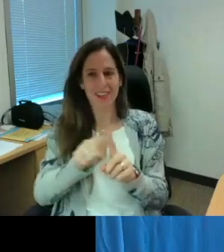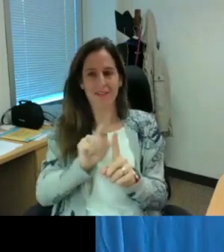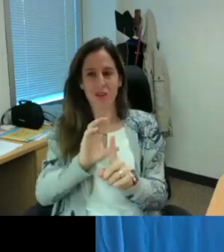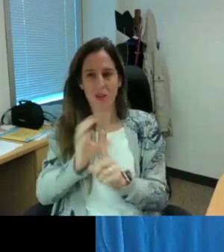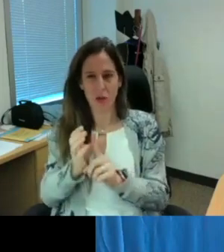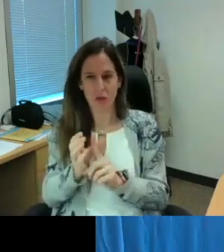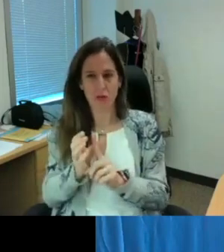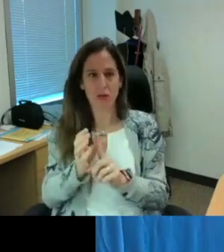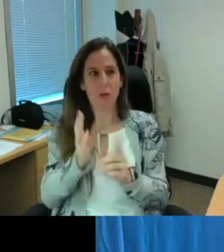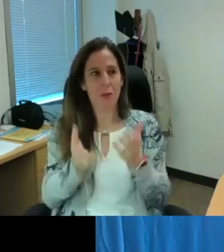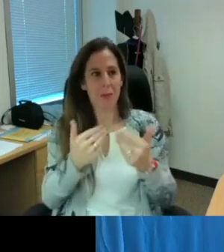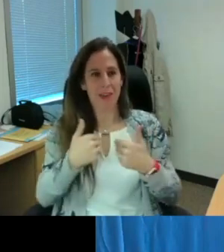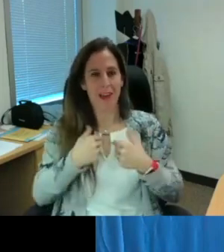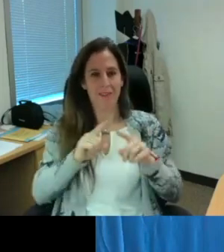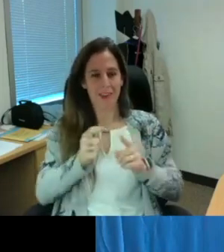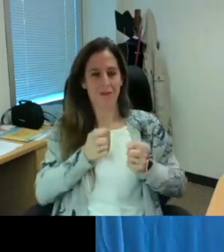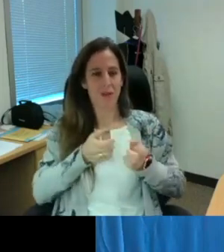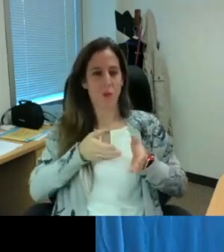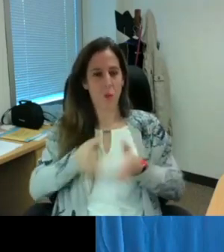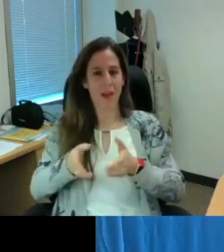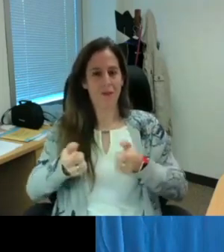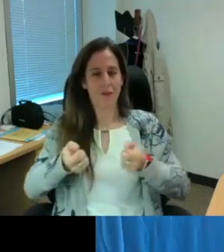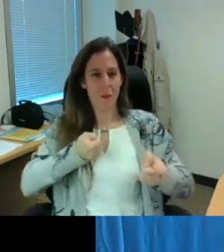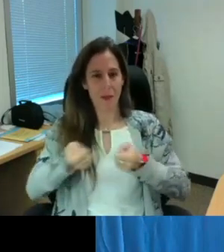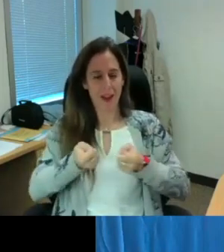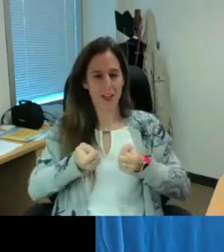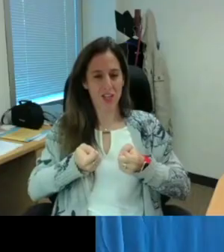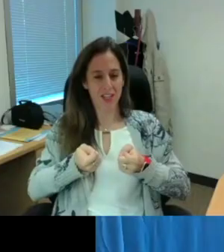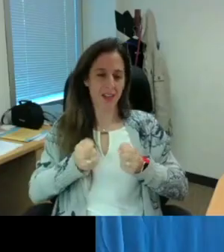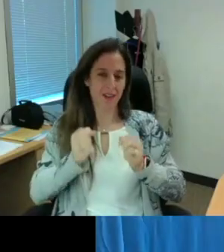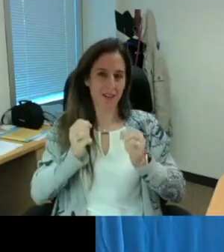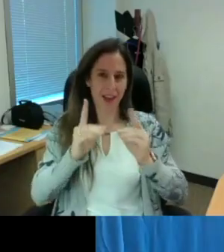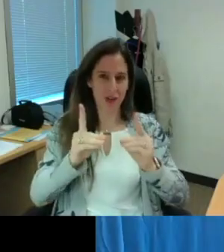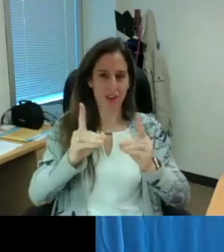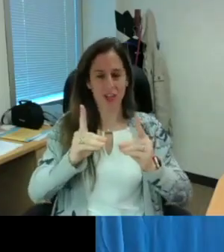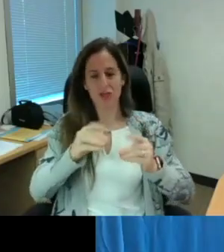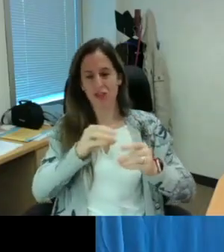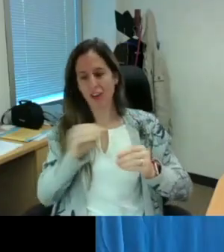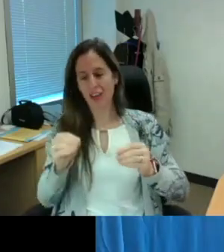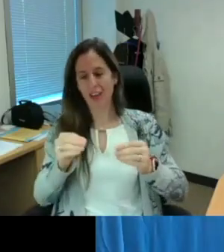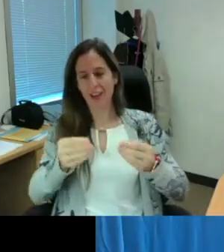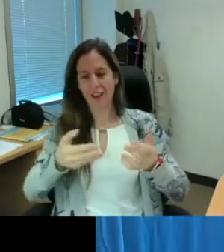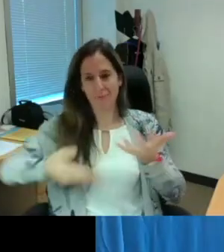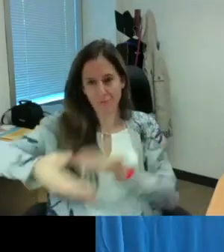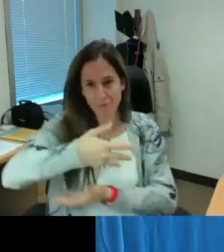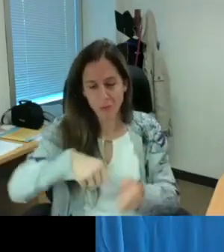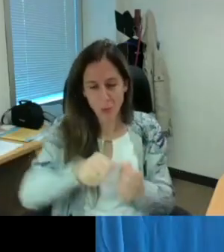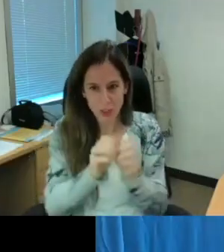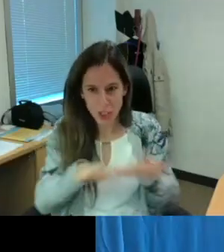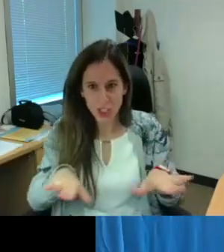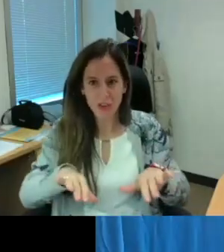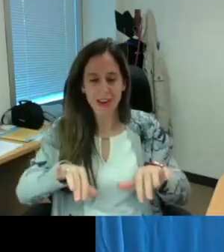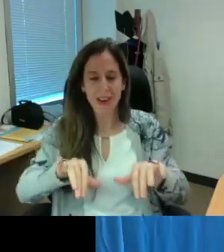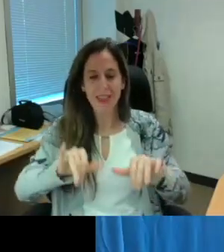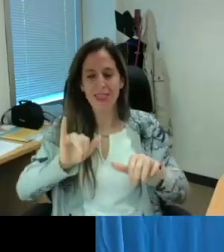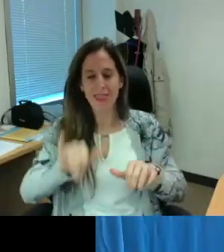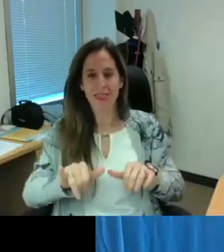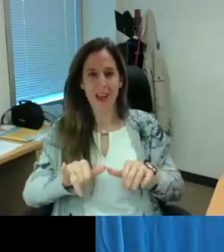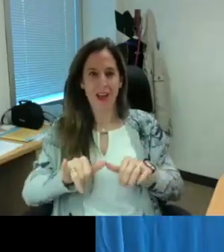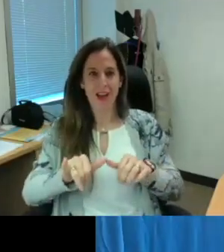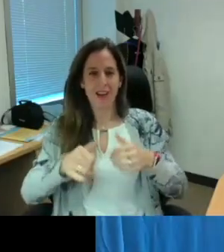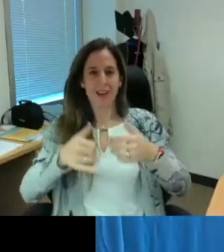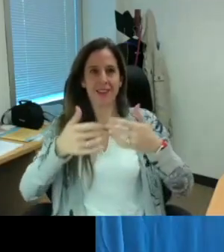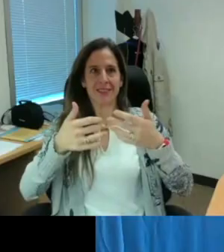takes place will impact people from different cultures different ways have a way of managing